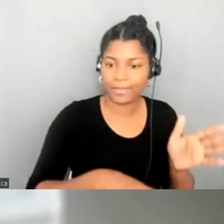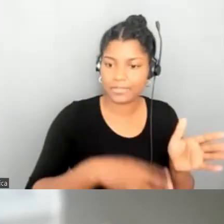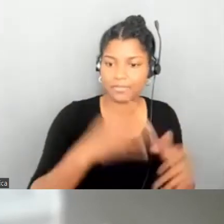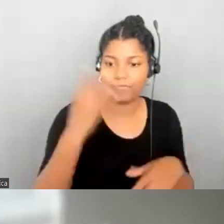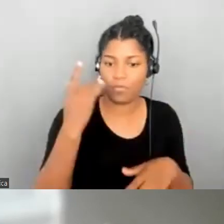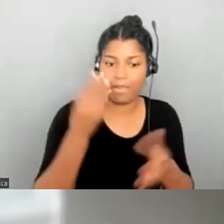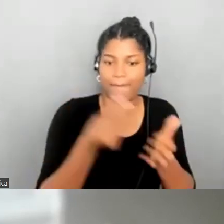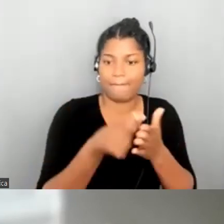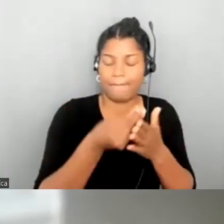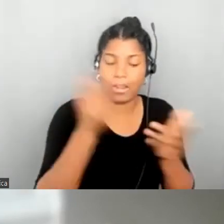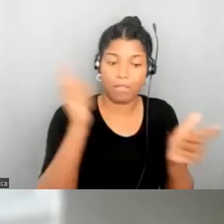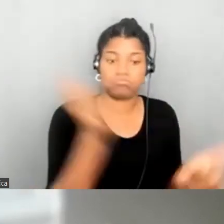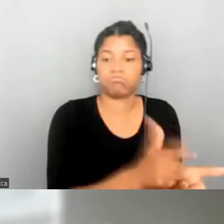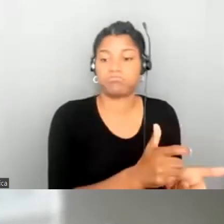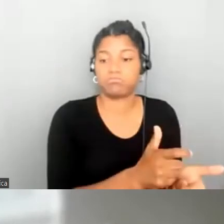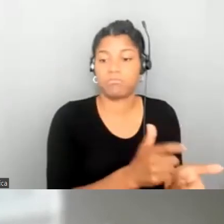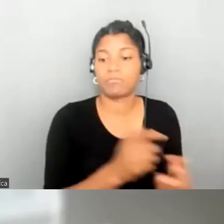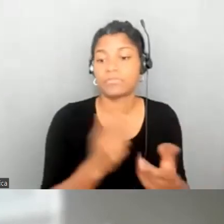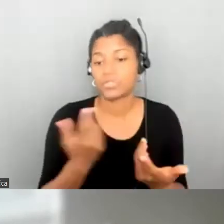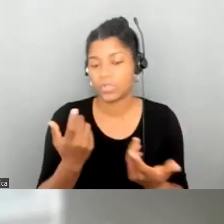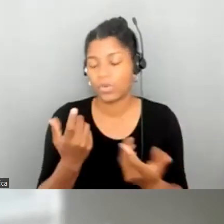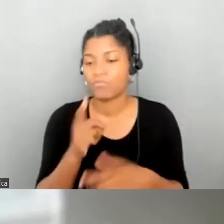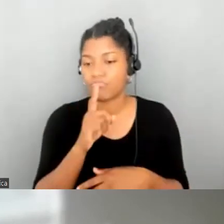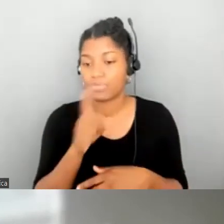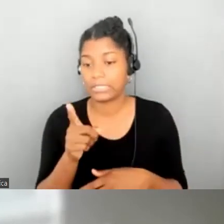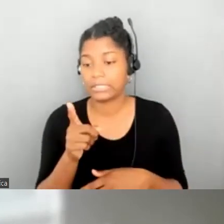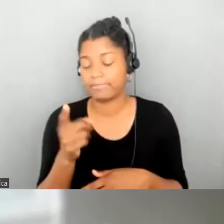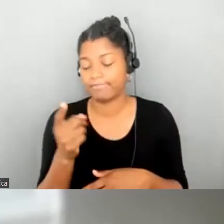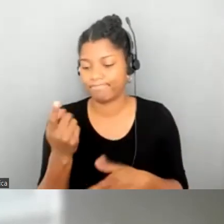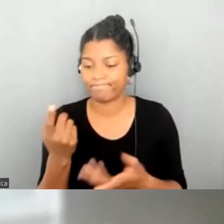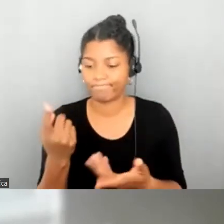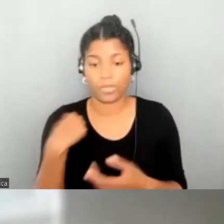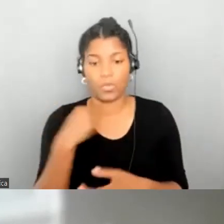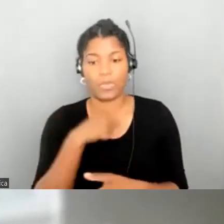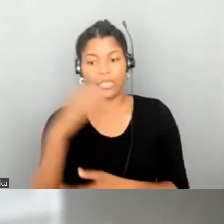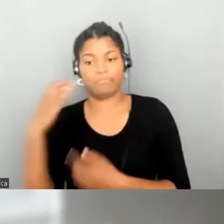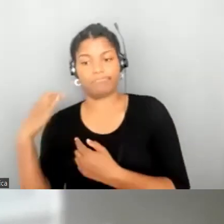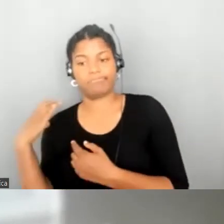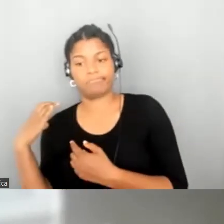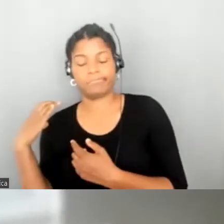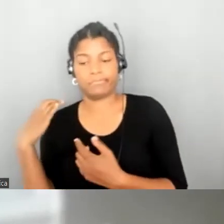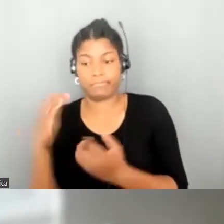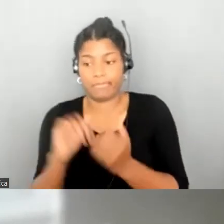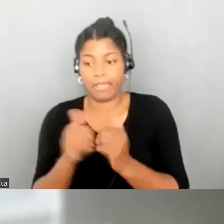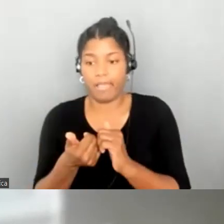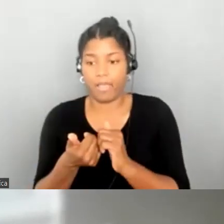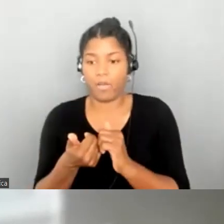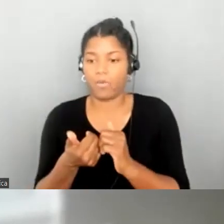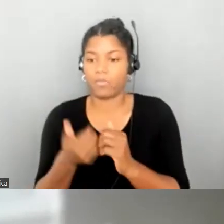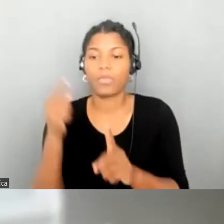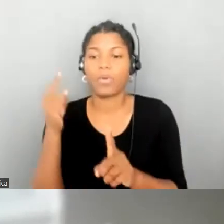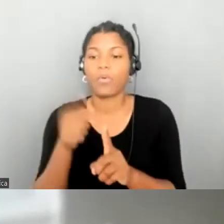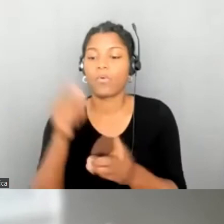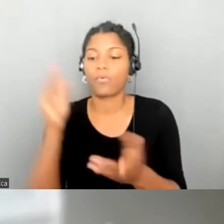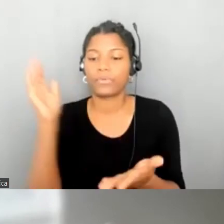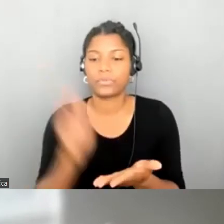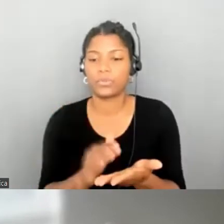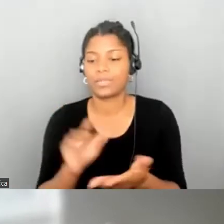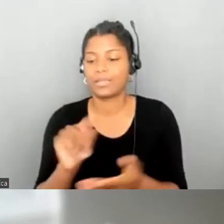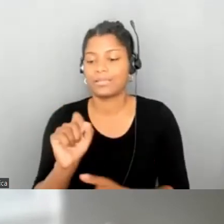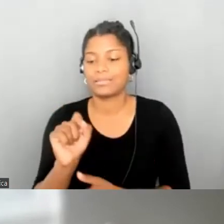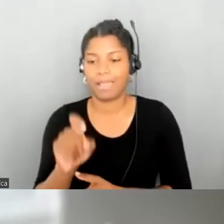So it was about reducing taxes to support people if they spend it down quickly.